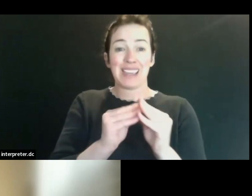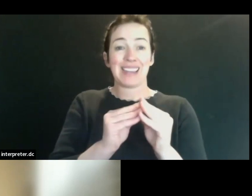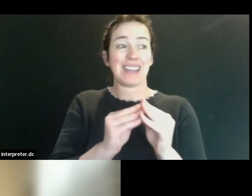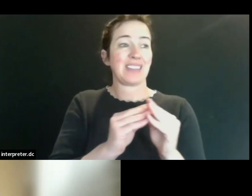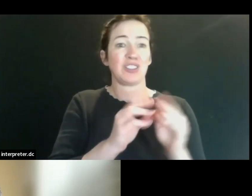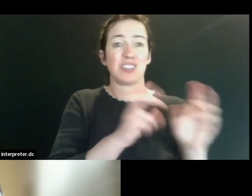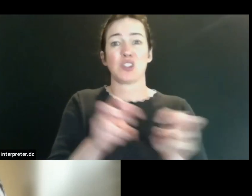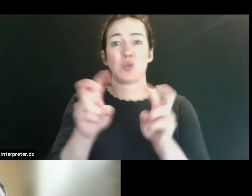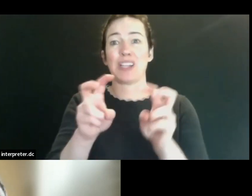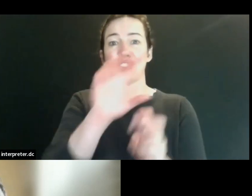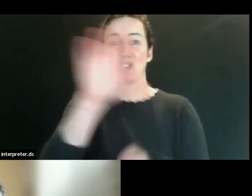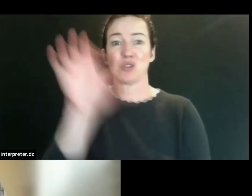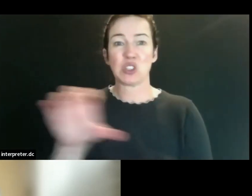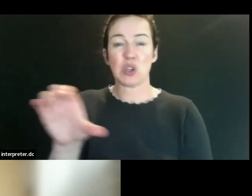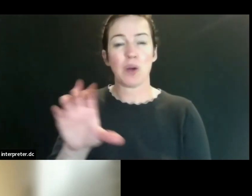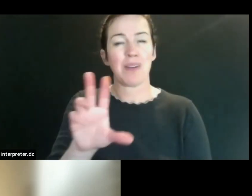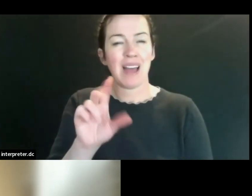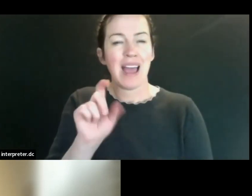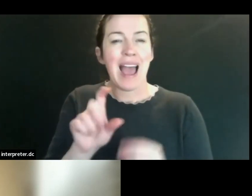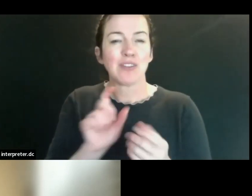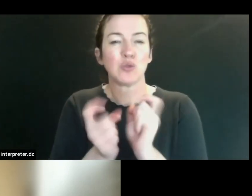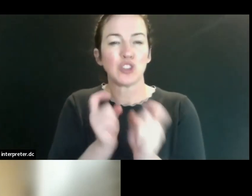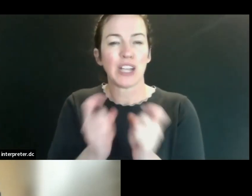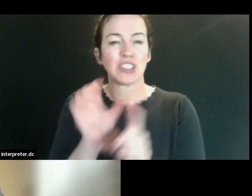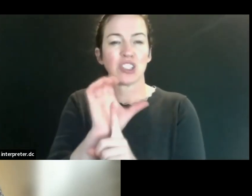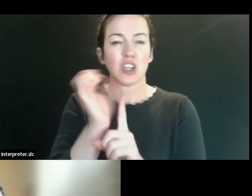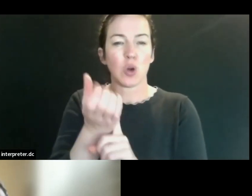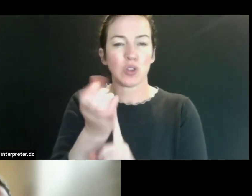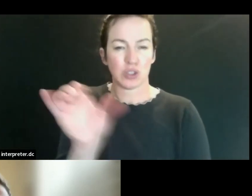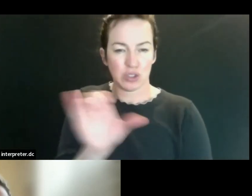You have to change the culture, and that's been a big learning. And also that this is